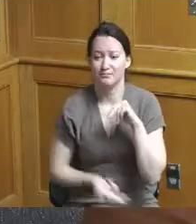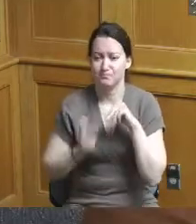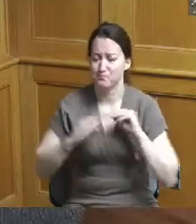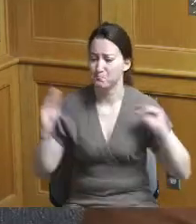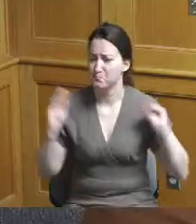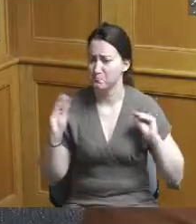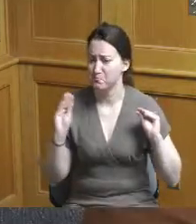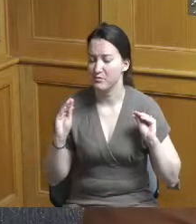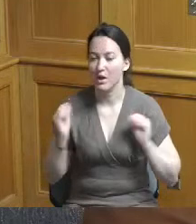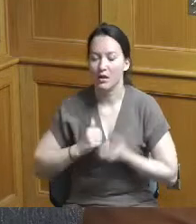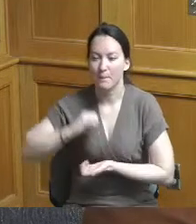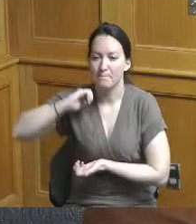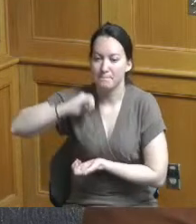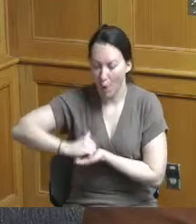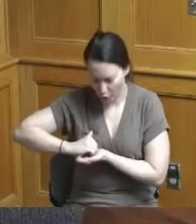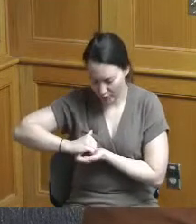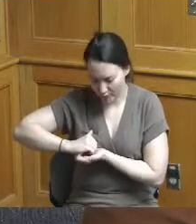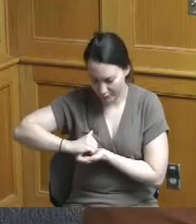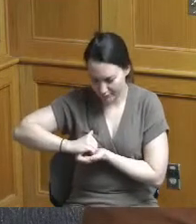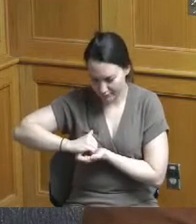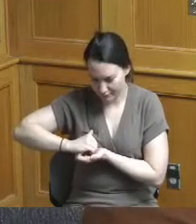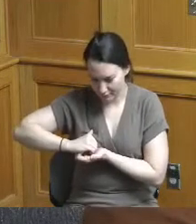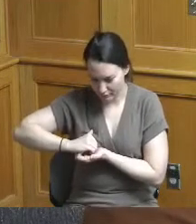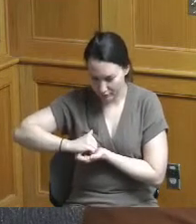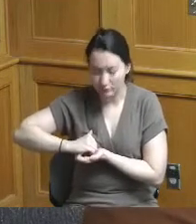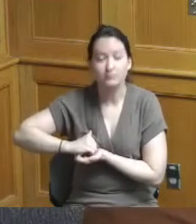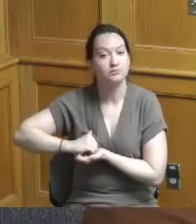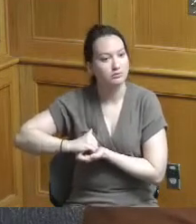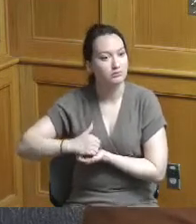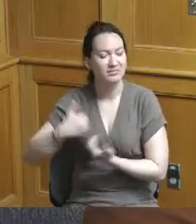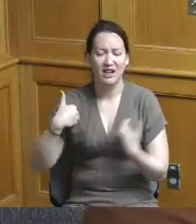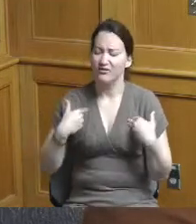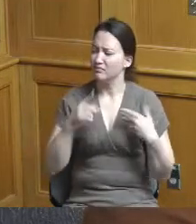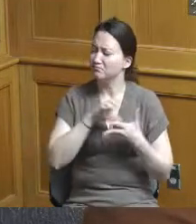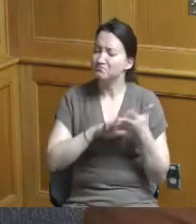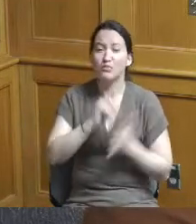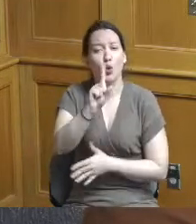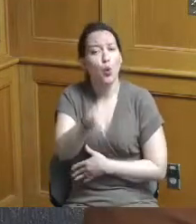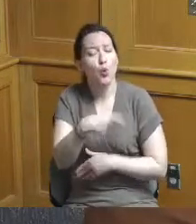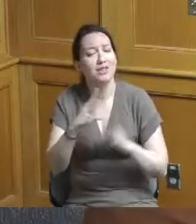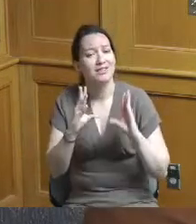have a partnership so we have some things we also are the only Convention Center might be one other